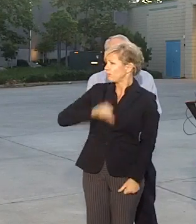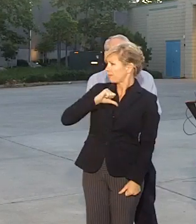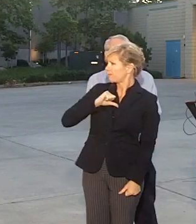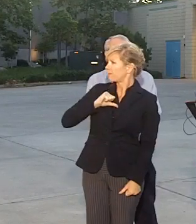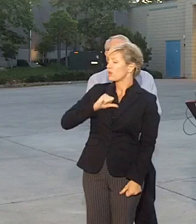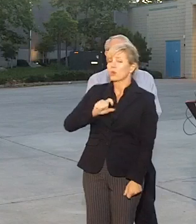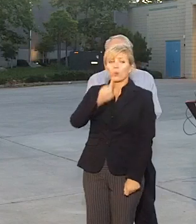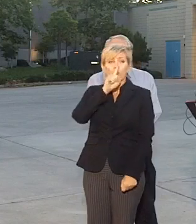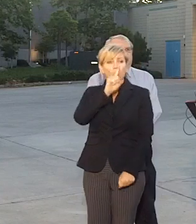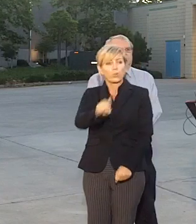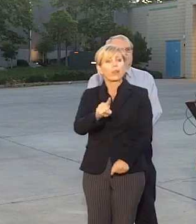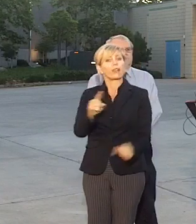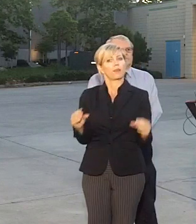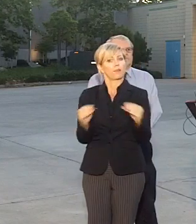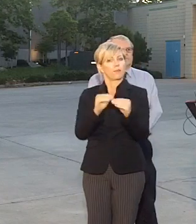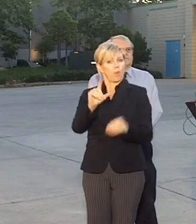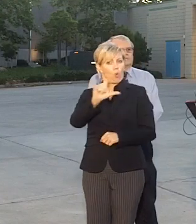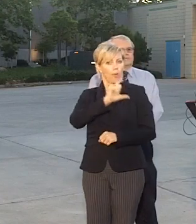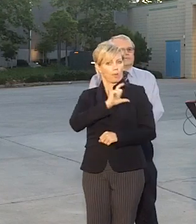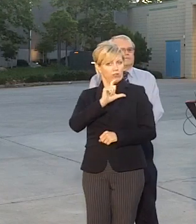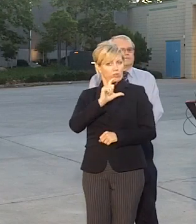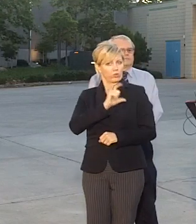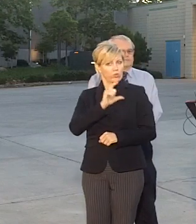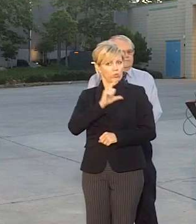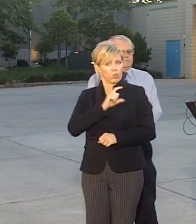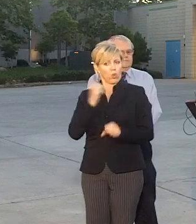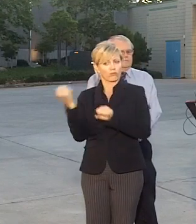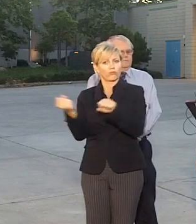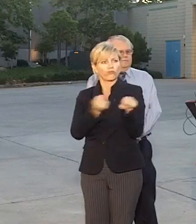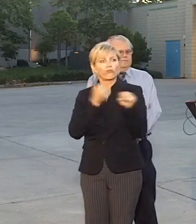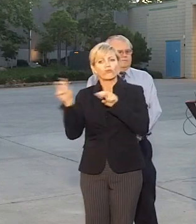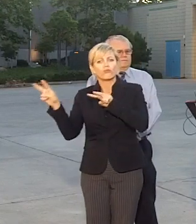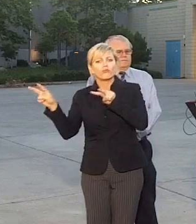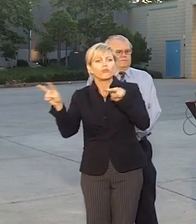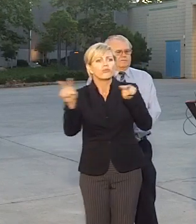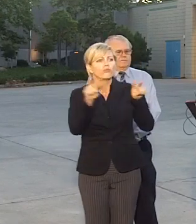had some increased patrols in the evacuated areas as you can imagine we want to make sure